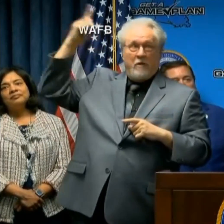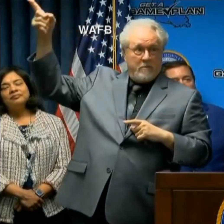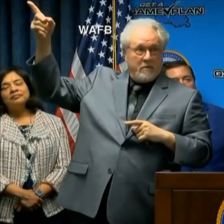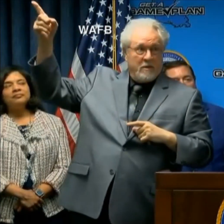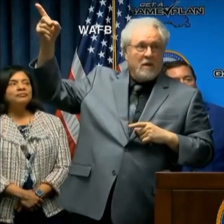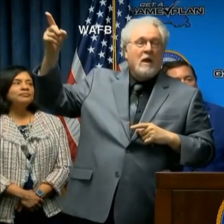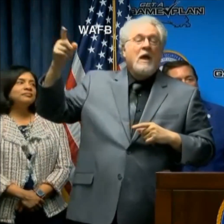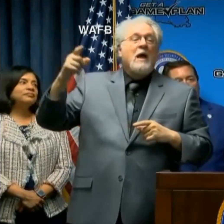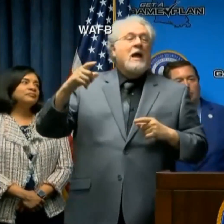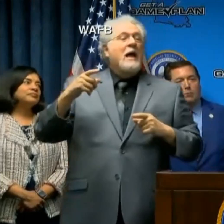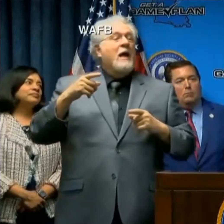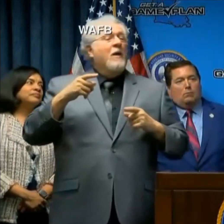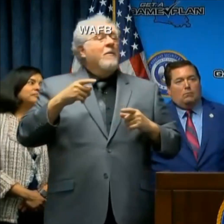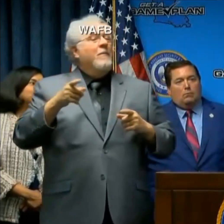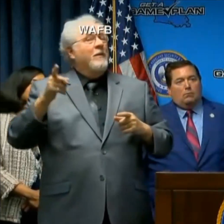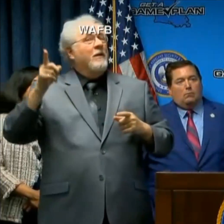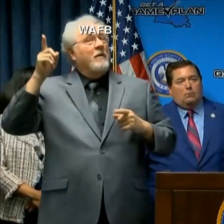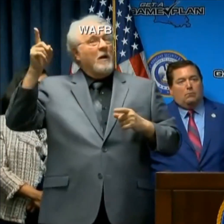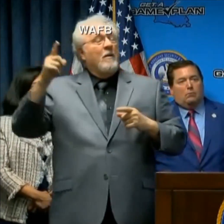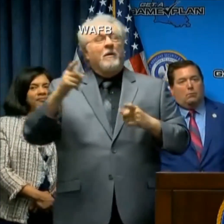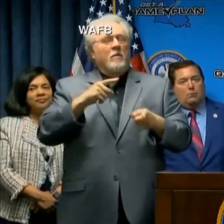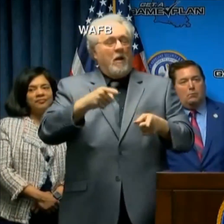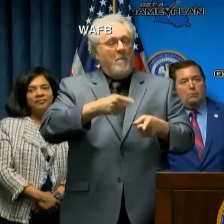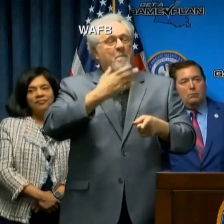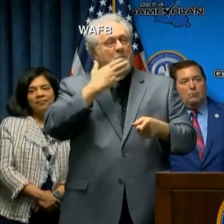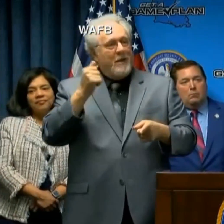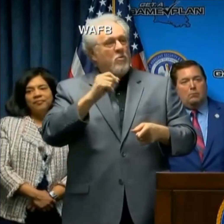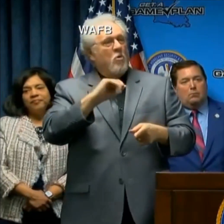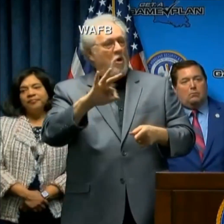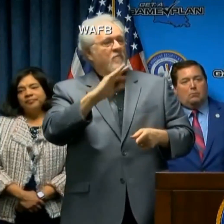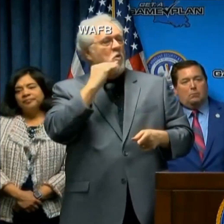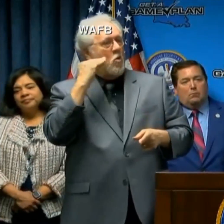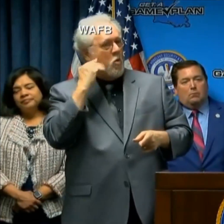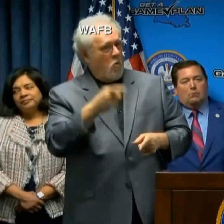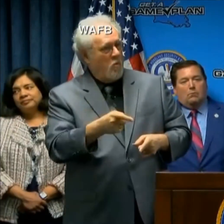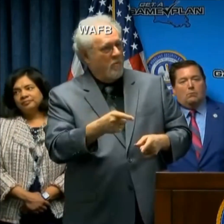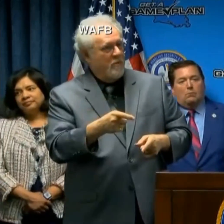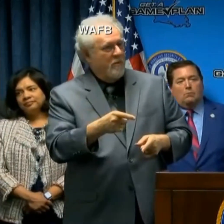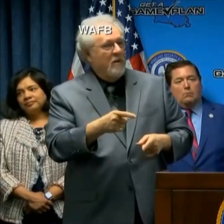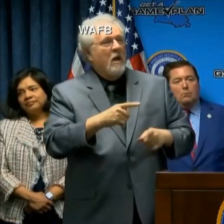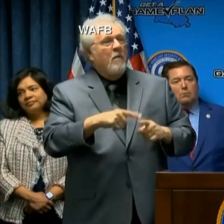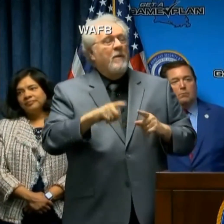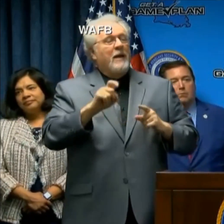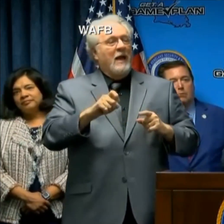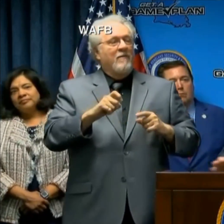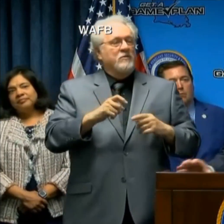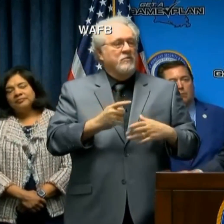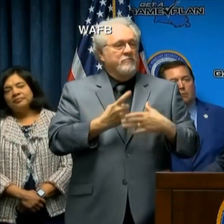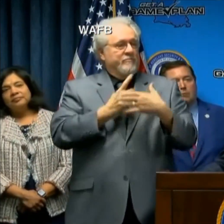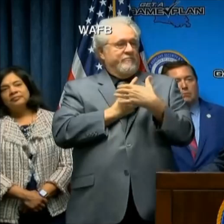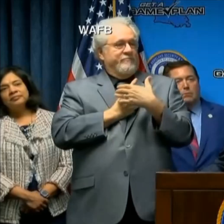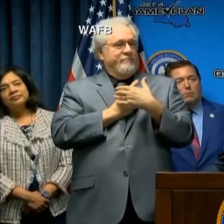they rather would be better off at home but they do have to isolate and we do